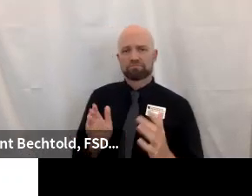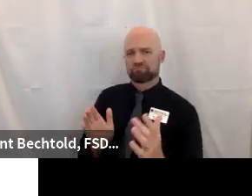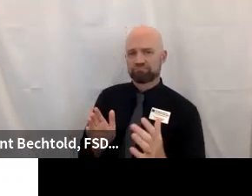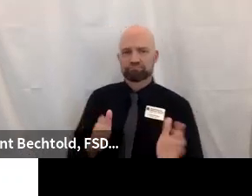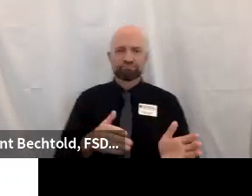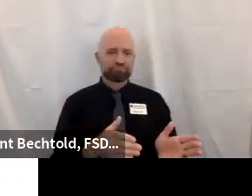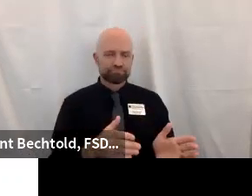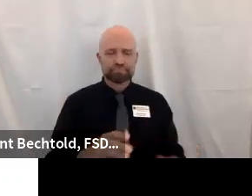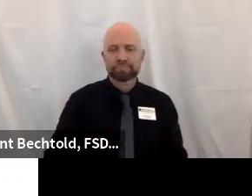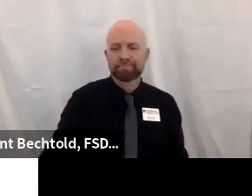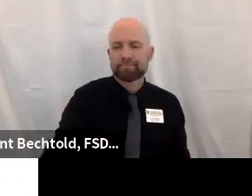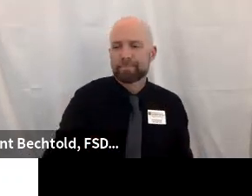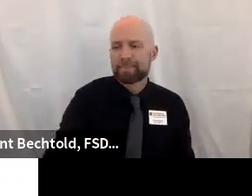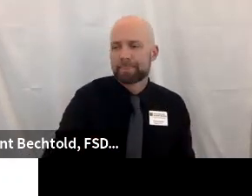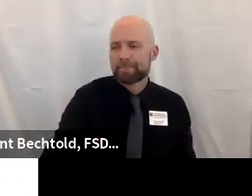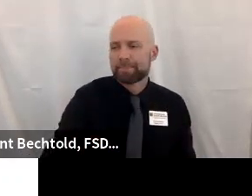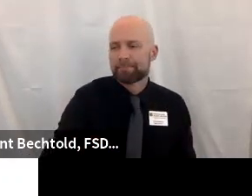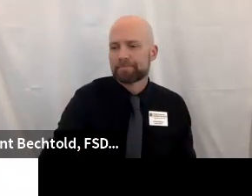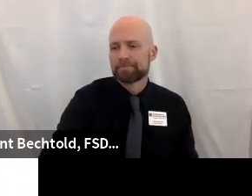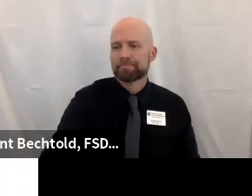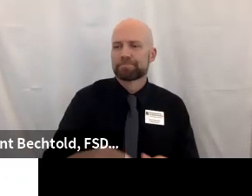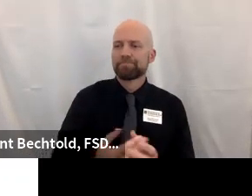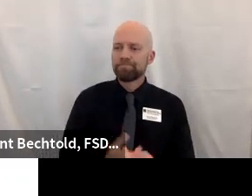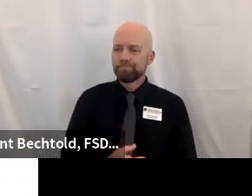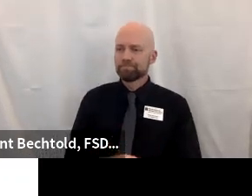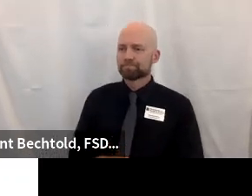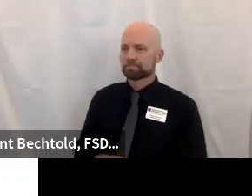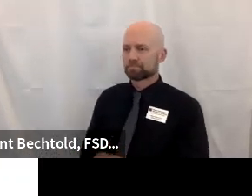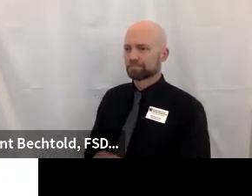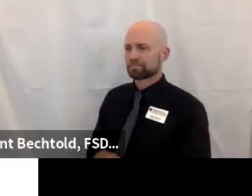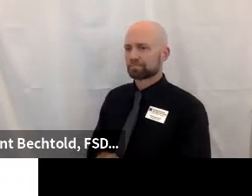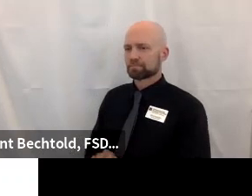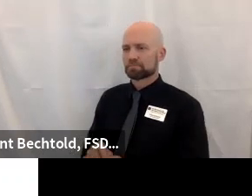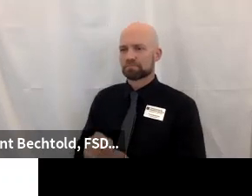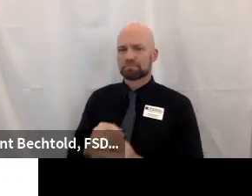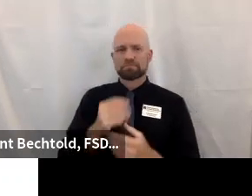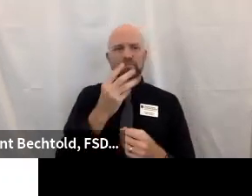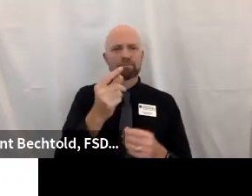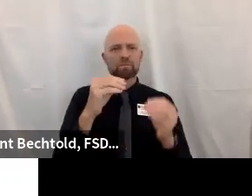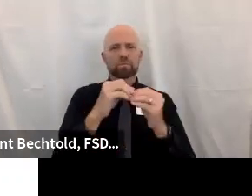We can do, act out, acting out, and stepping into character to show action.